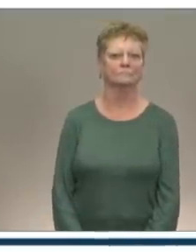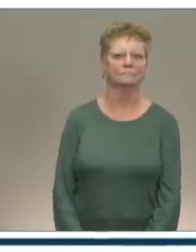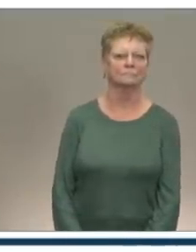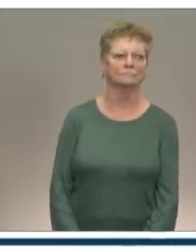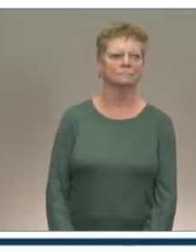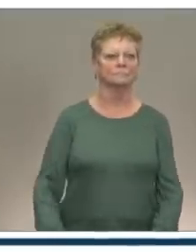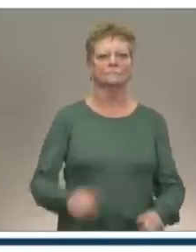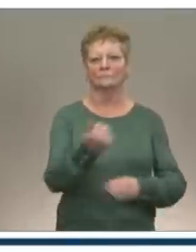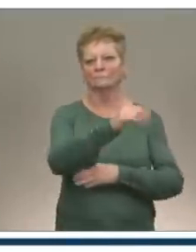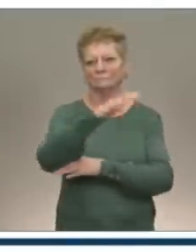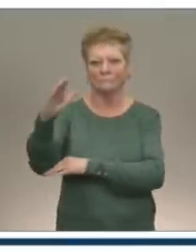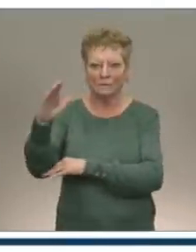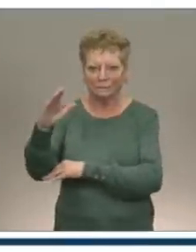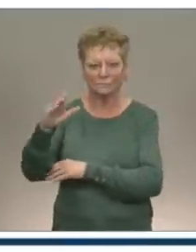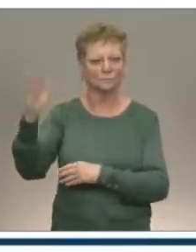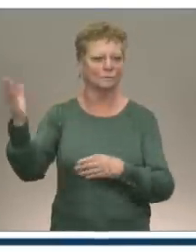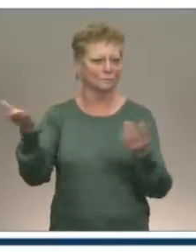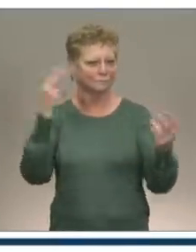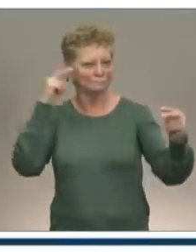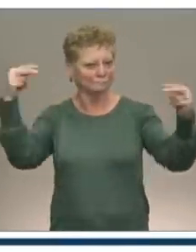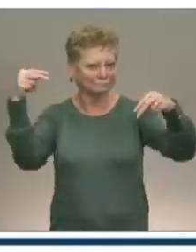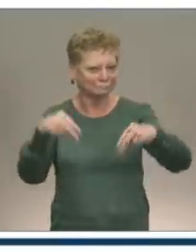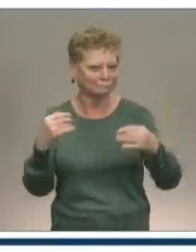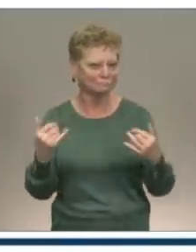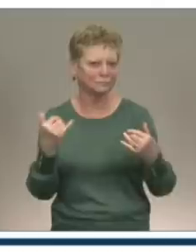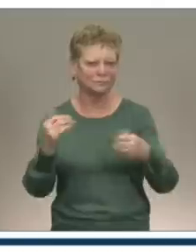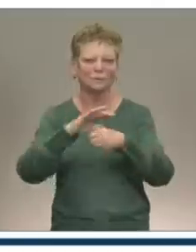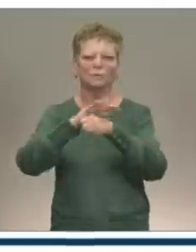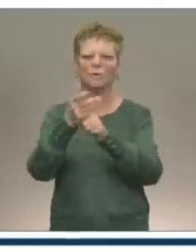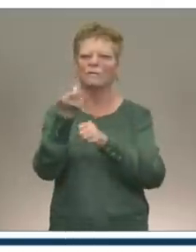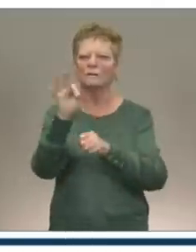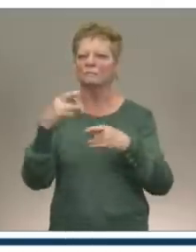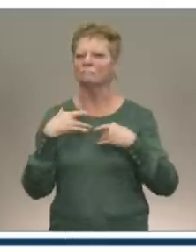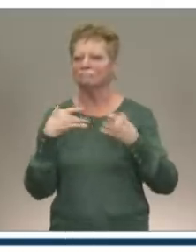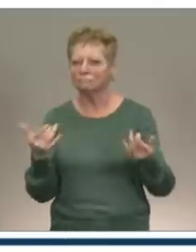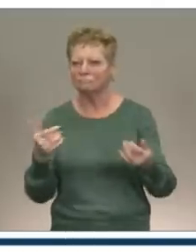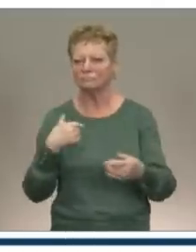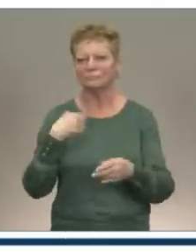good afternoon and welcome to today's covet 19 update i'm heather fairbairn and i'll be